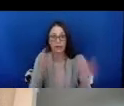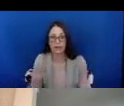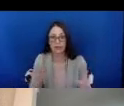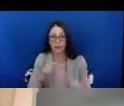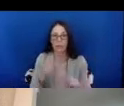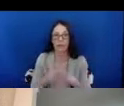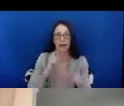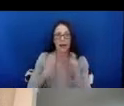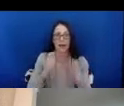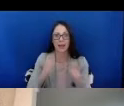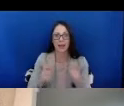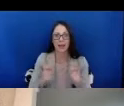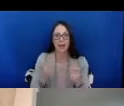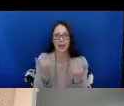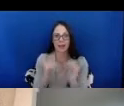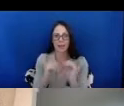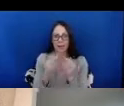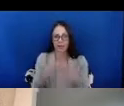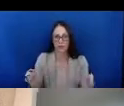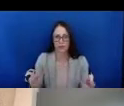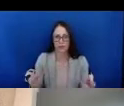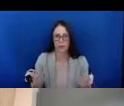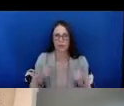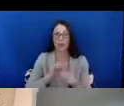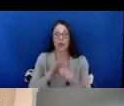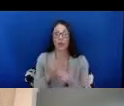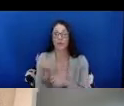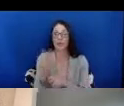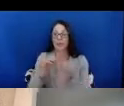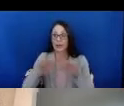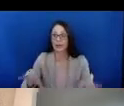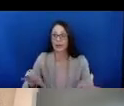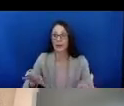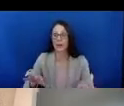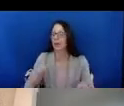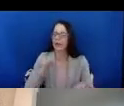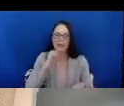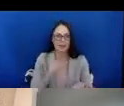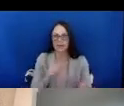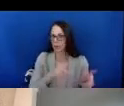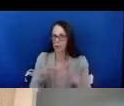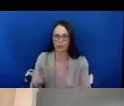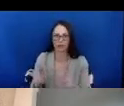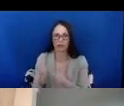15:57:36 And the covert 19 pandemic has disproportionately cause infection and death for each of these